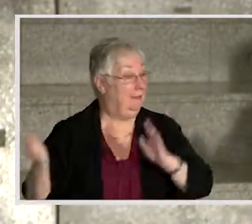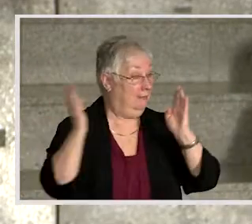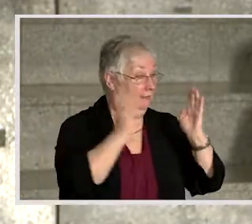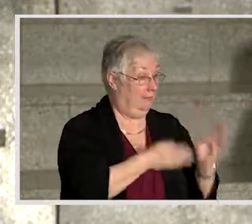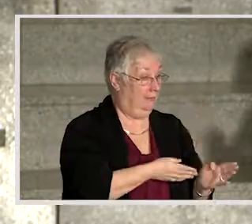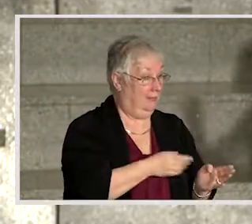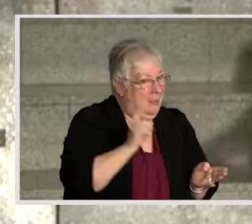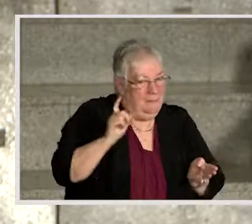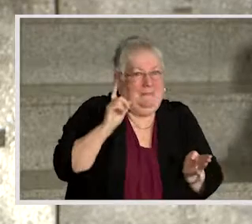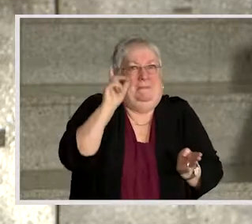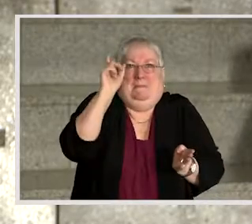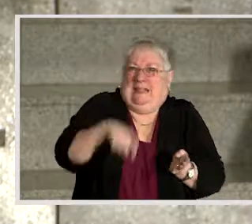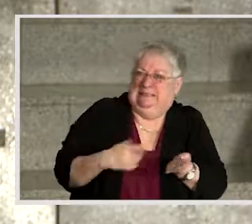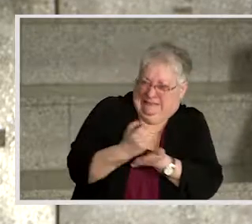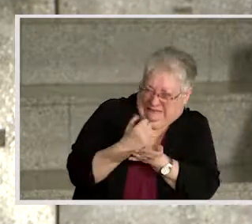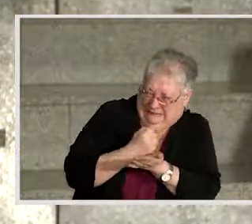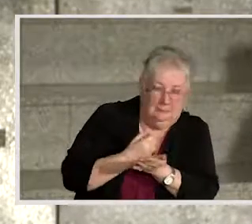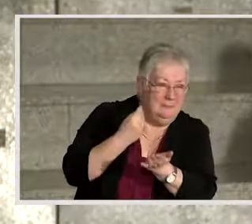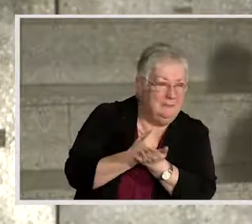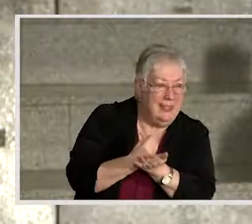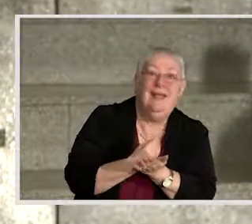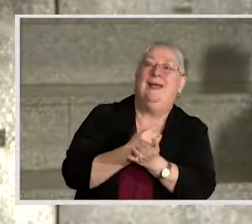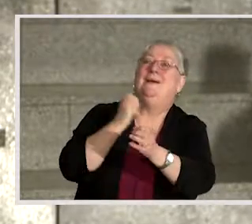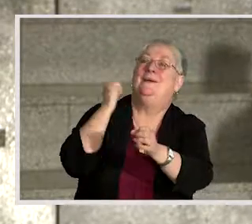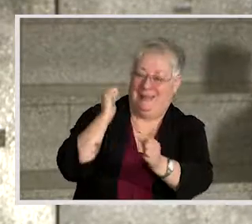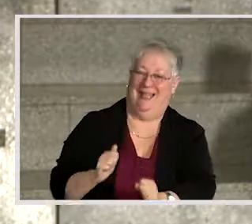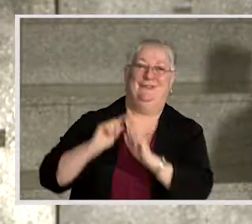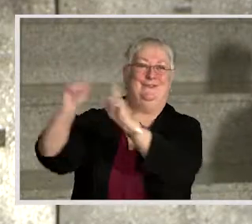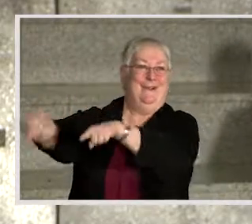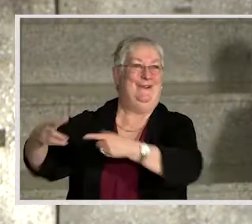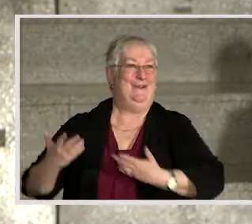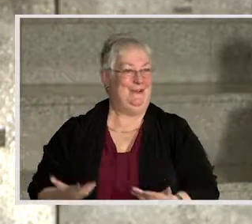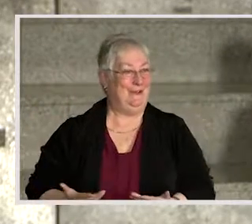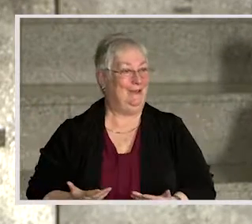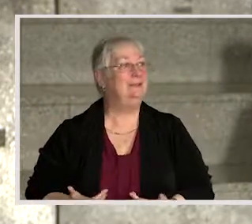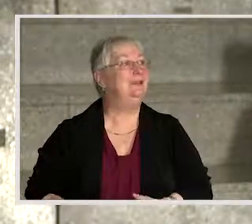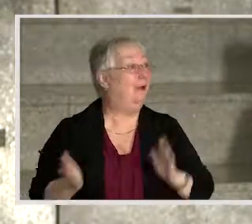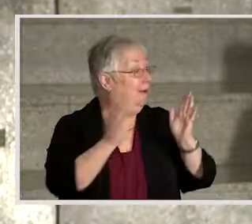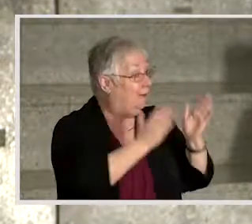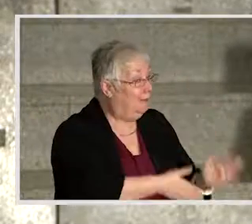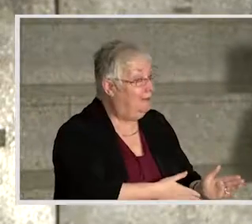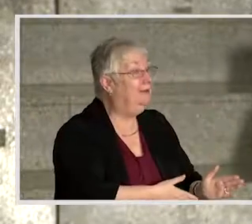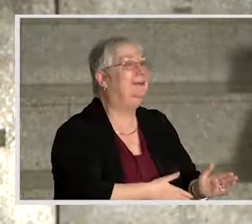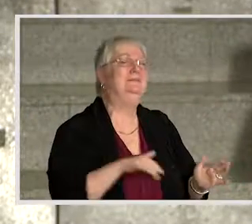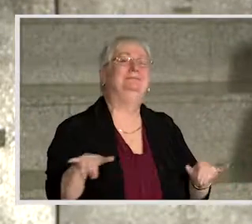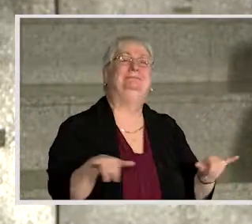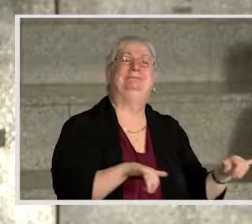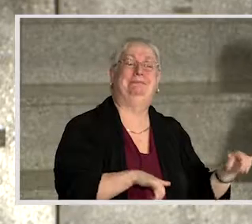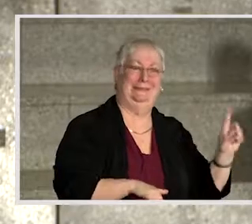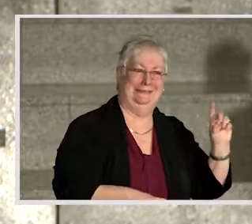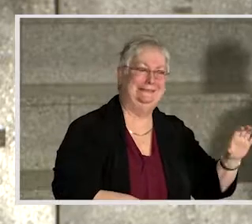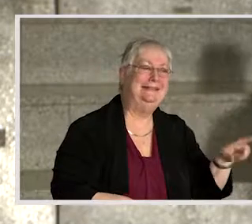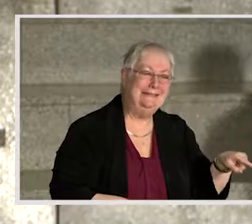TAKE CARE OF THE NEW INITIATIVES THAT YOU WANT TO GET ACCOMPLISHED. WELL, THAT'S THE SAME THING WE DO. WE HAVE A CERTAIN AMOUNT OF